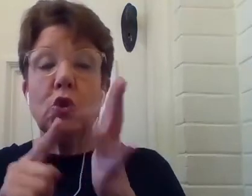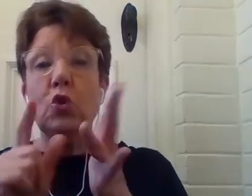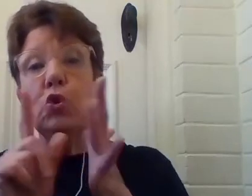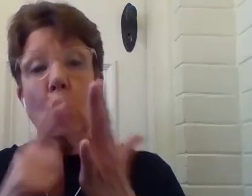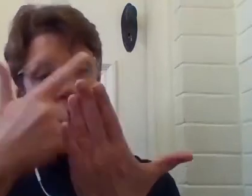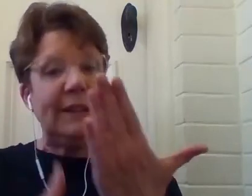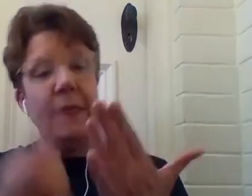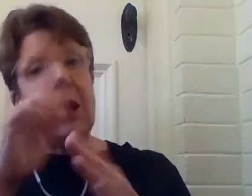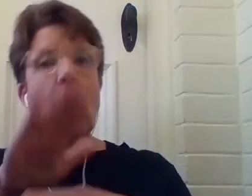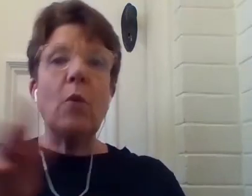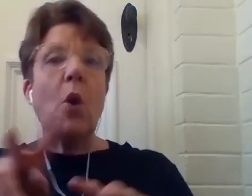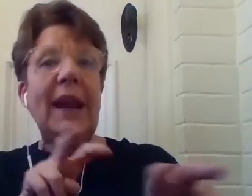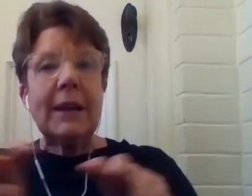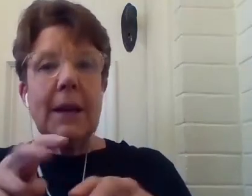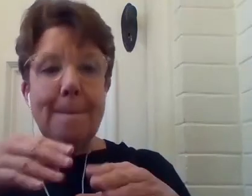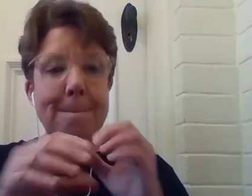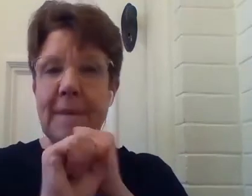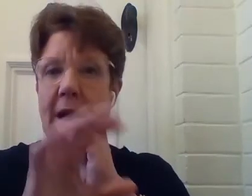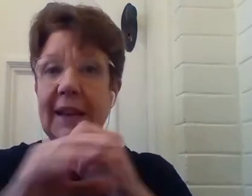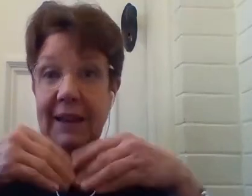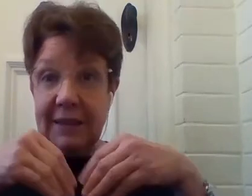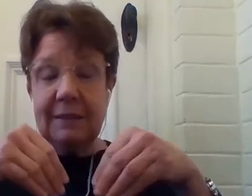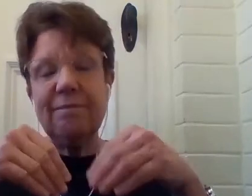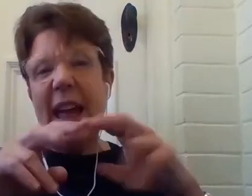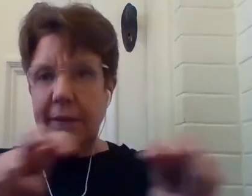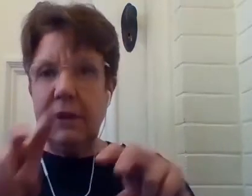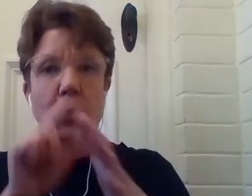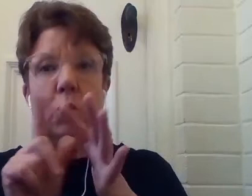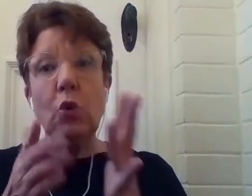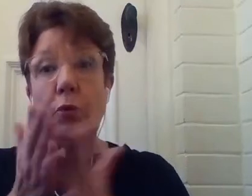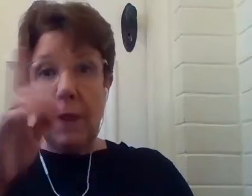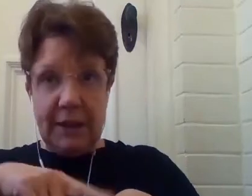marketing activities you want to undertake and try and put time in